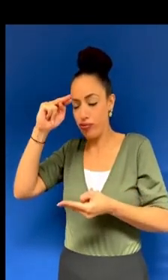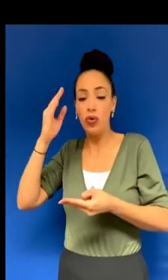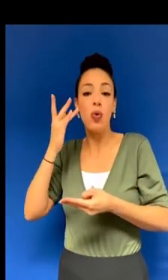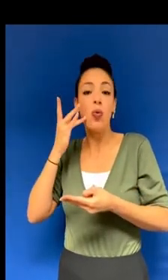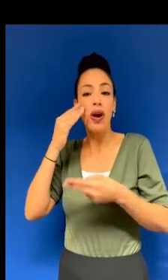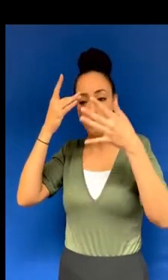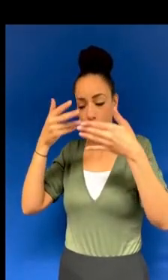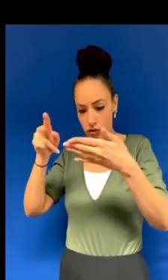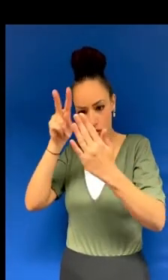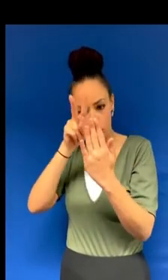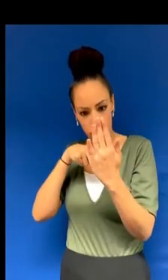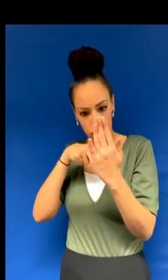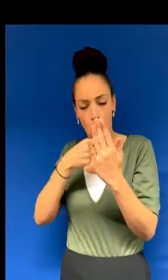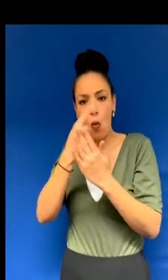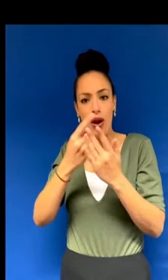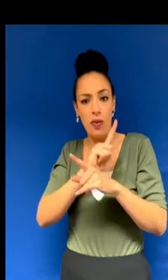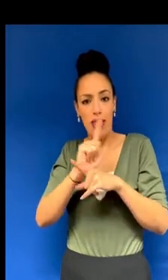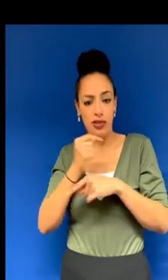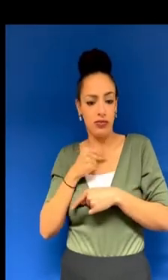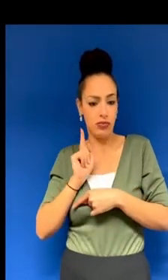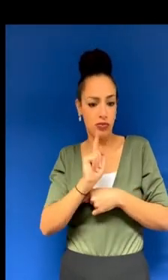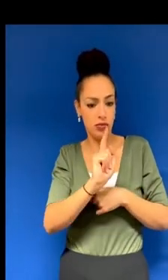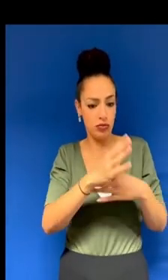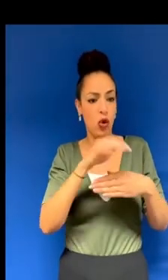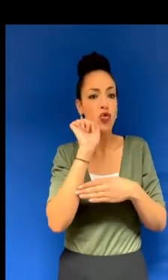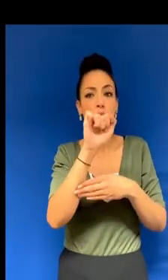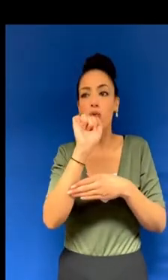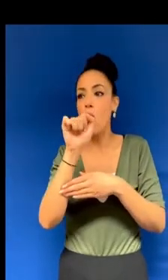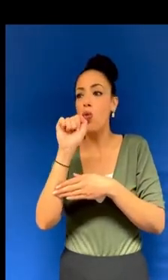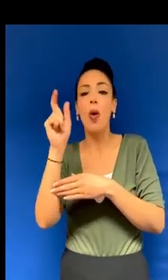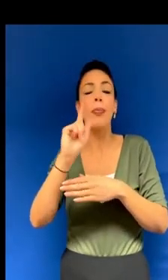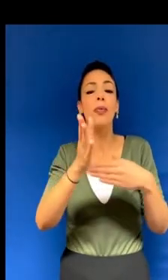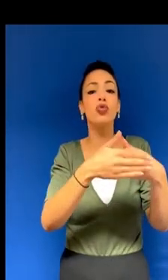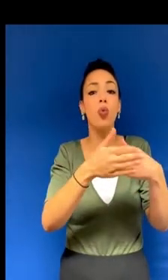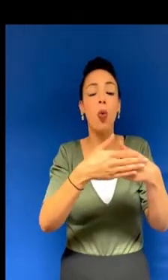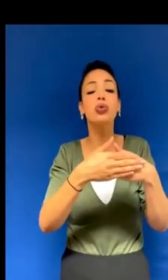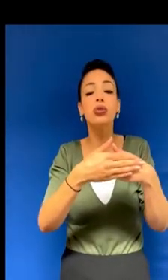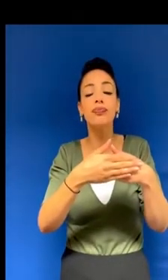that Newham had the worst COVID-19 death rate. Within an hour of that data coming out,